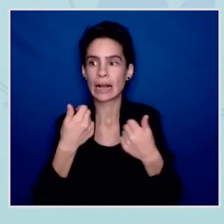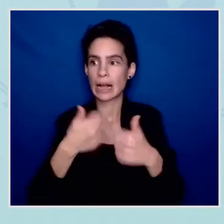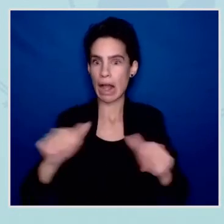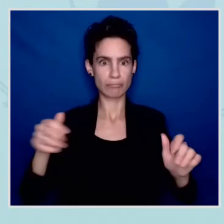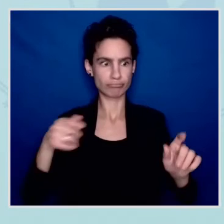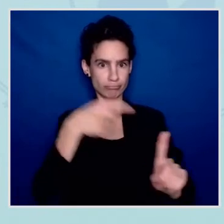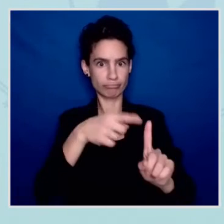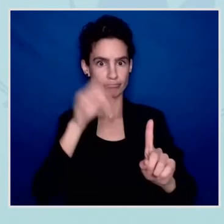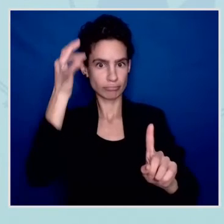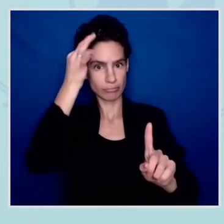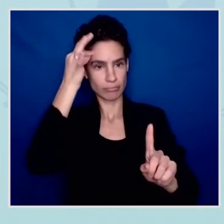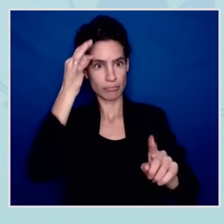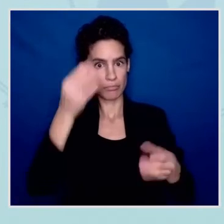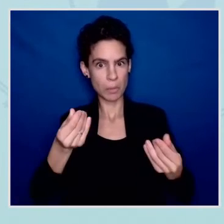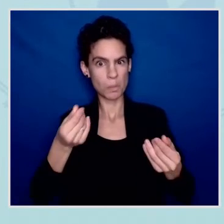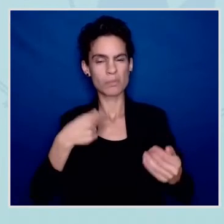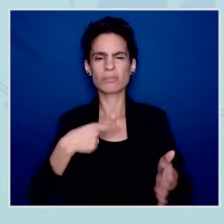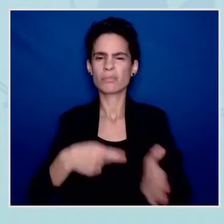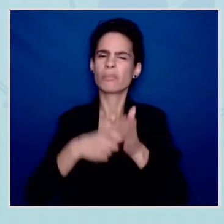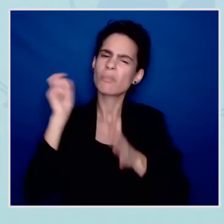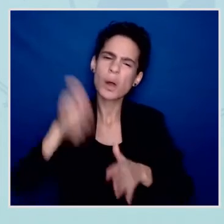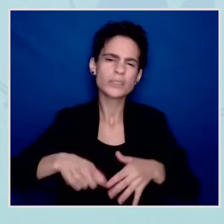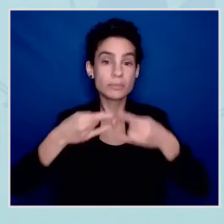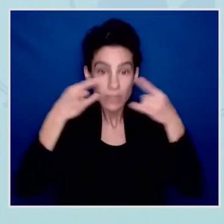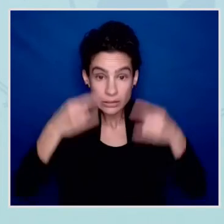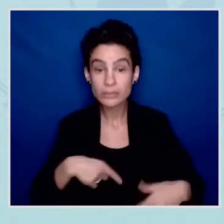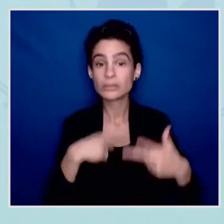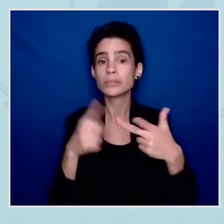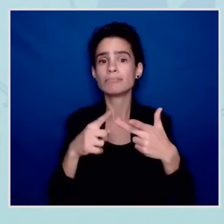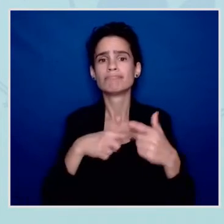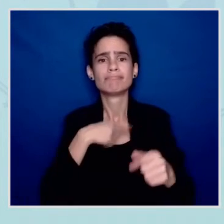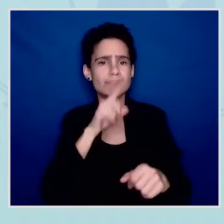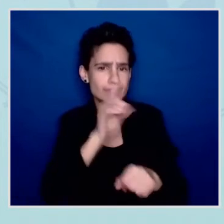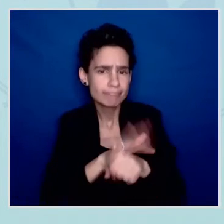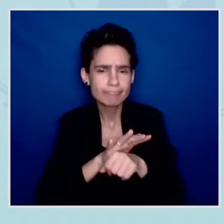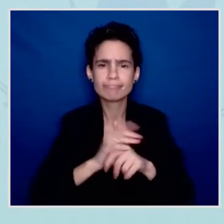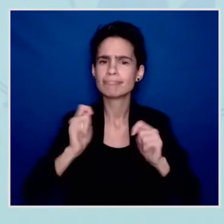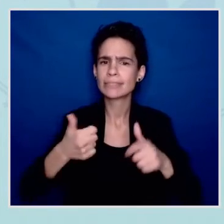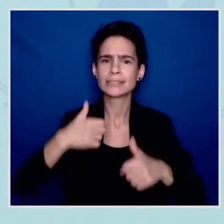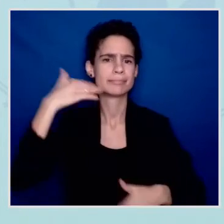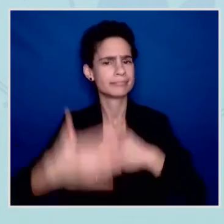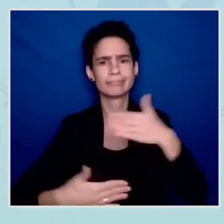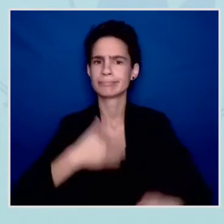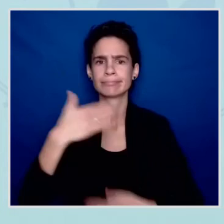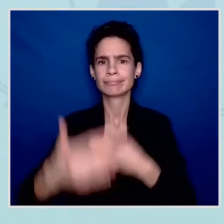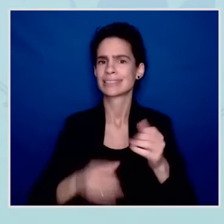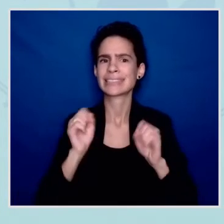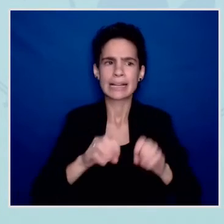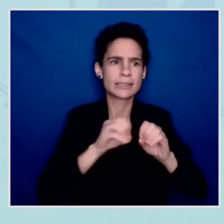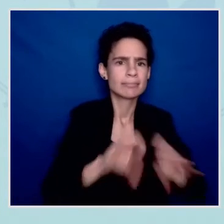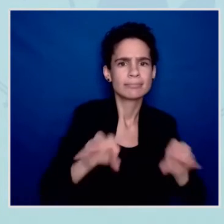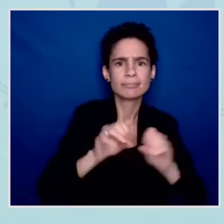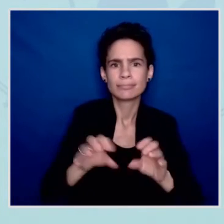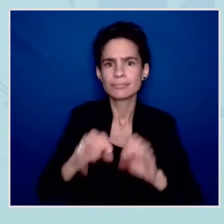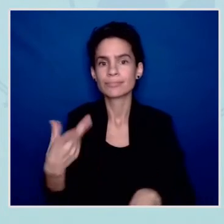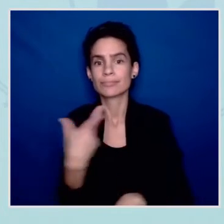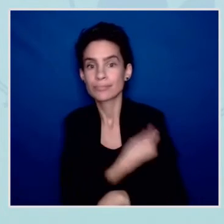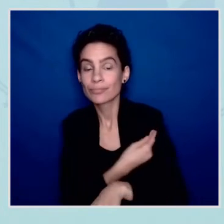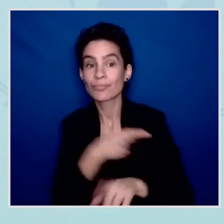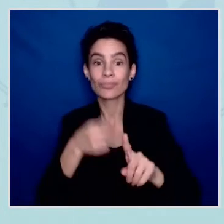, IN ALL FEDERAL JURISDICTIONS, ANYPLACE I HAVE CONTROL OF AS PRESIDENT, EVERYONE WILL BE MANDATED TO WEAR A MASK. THIS IS FOR INTERSTATE